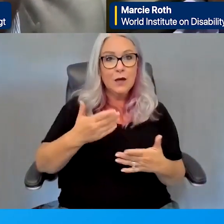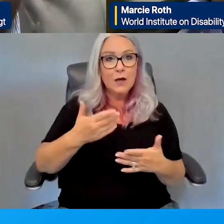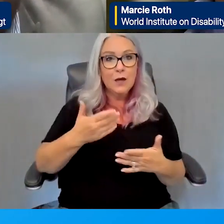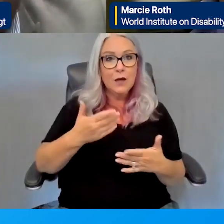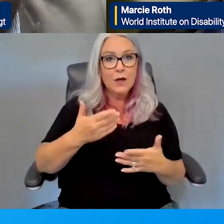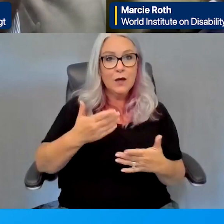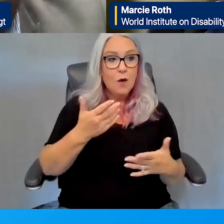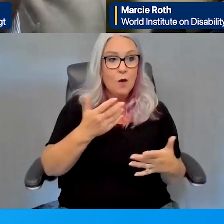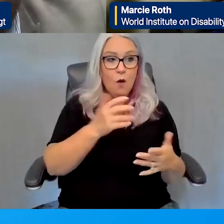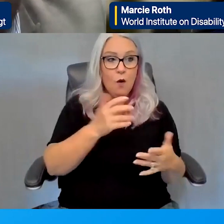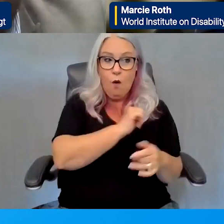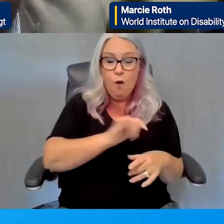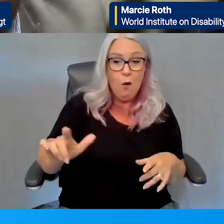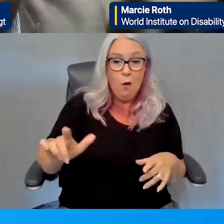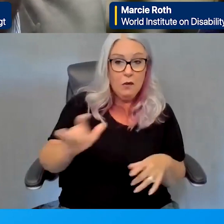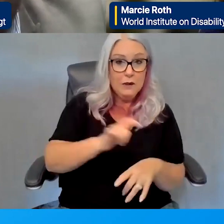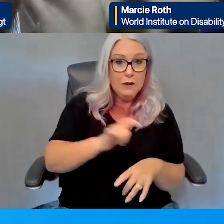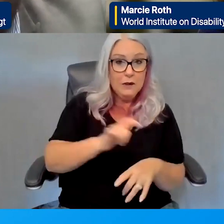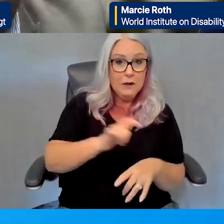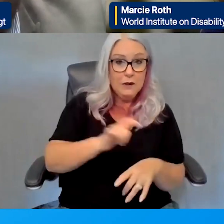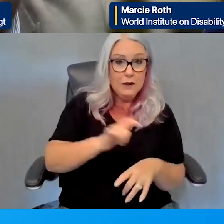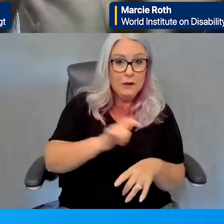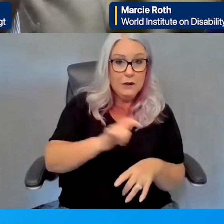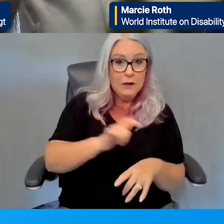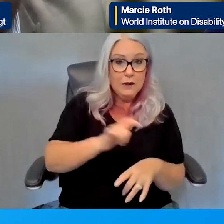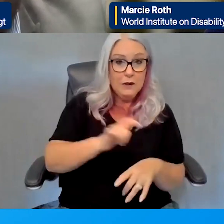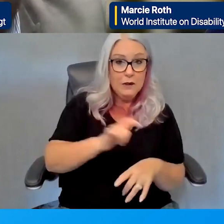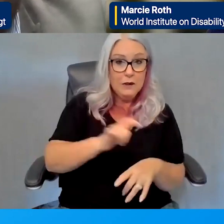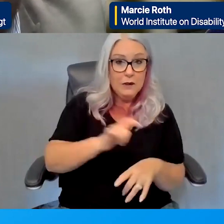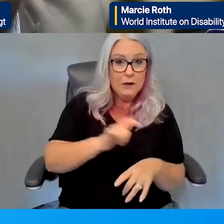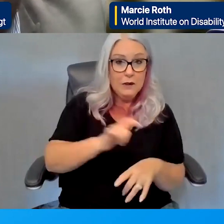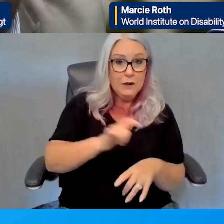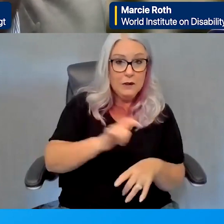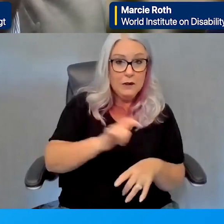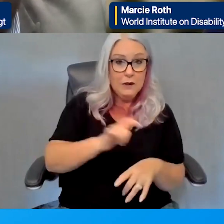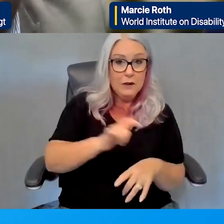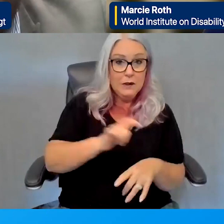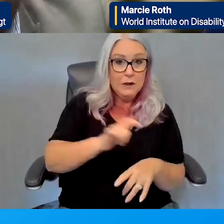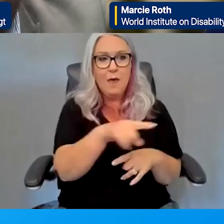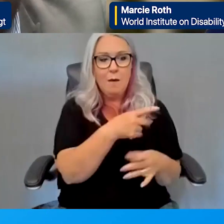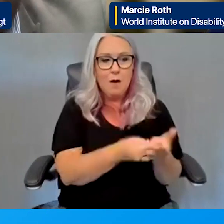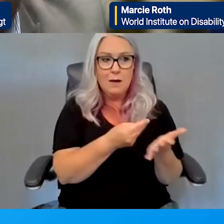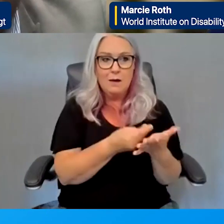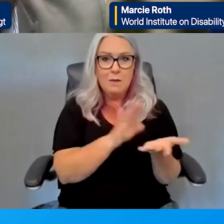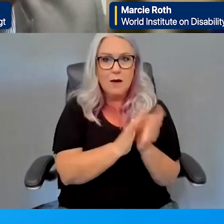for planning, for when those dollars become available and